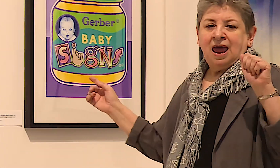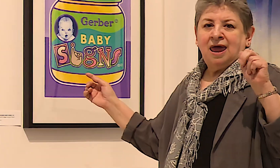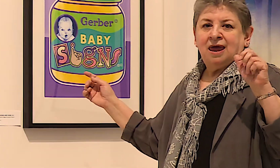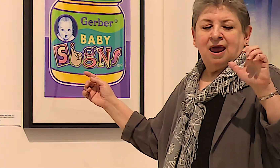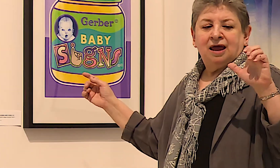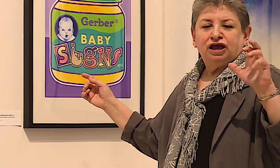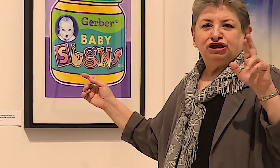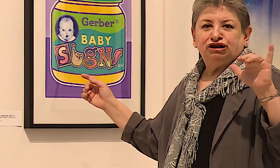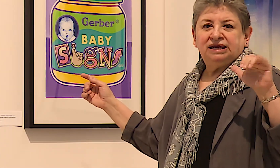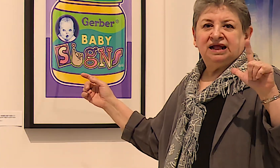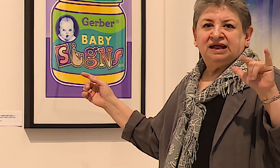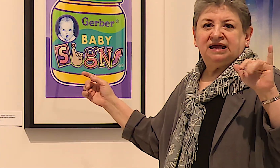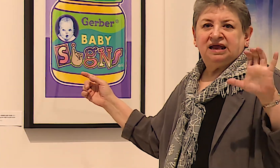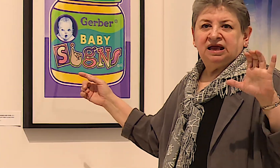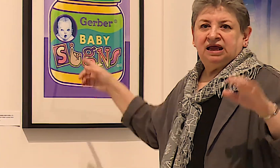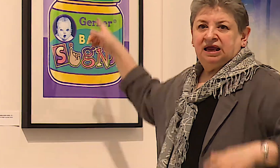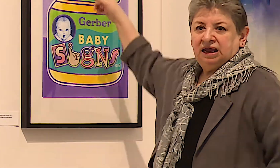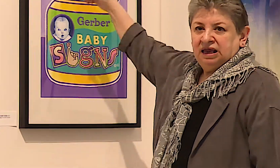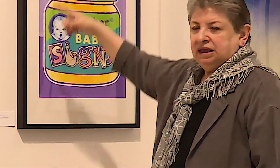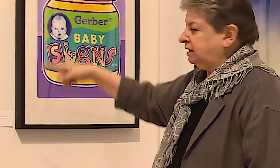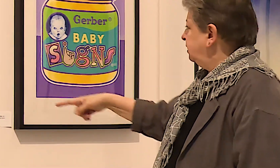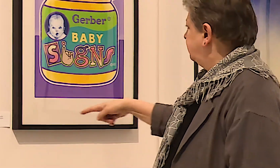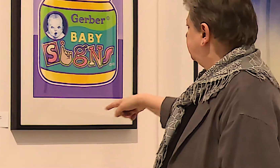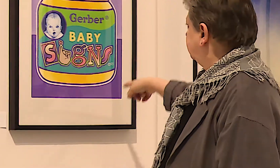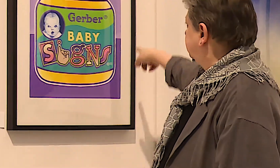This was done entirely in acrylic...